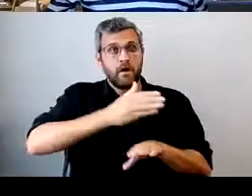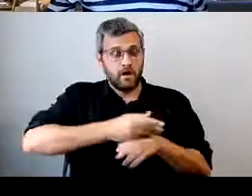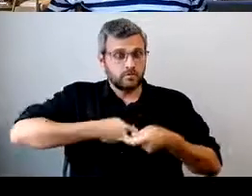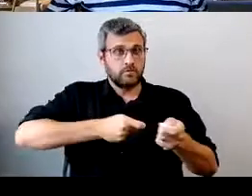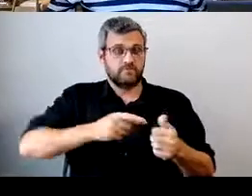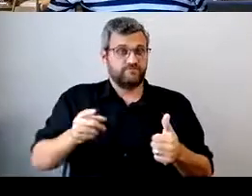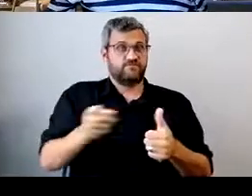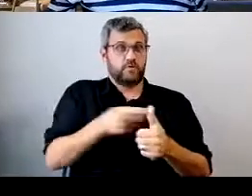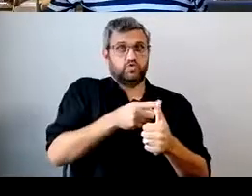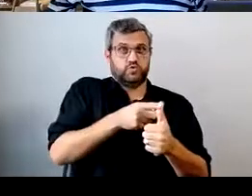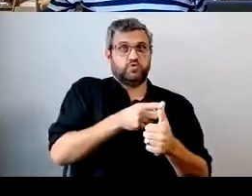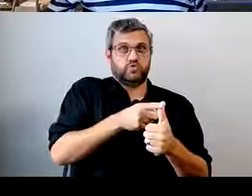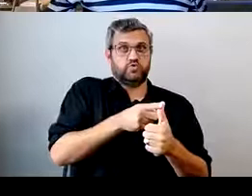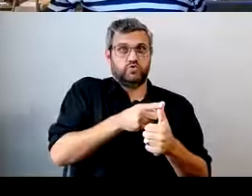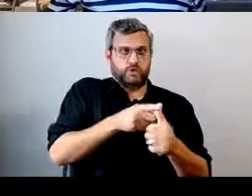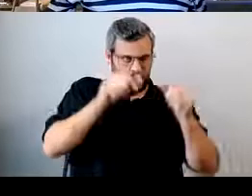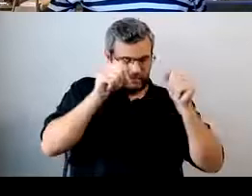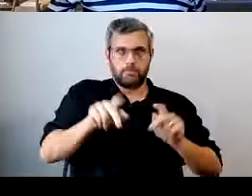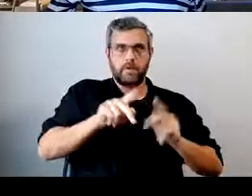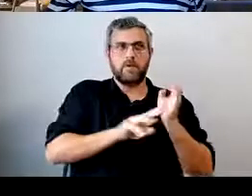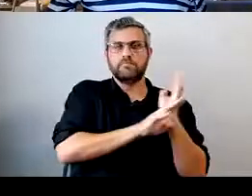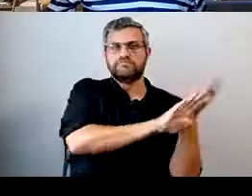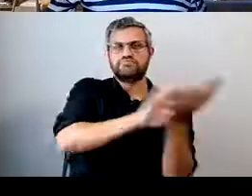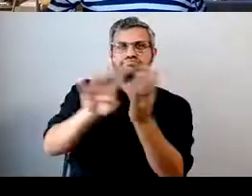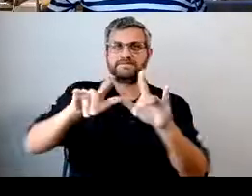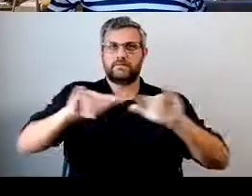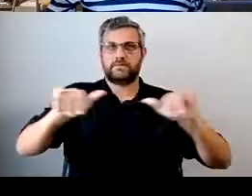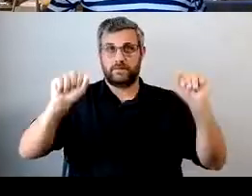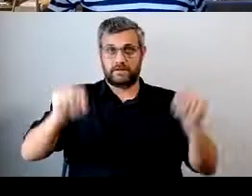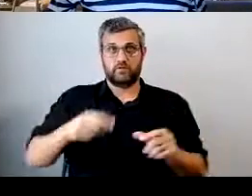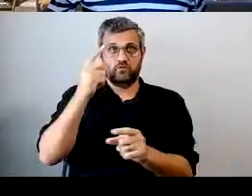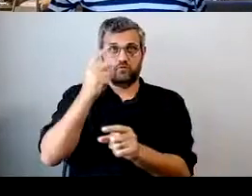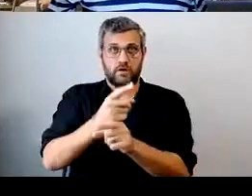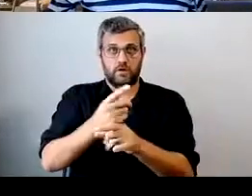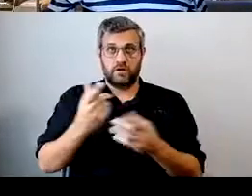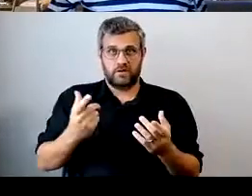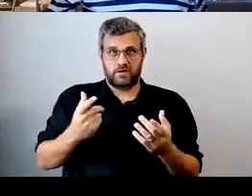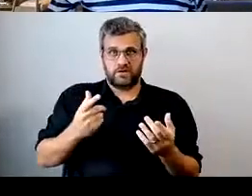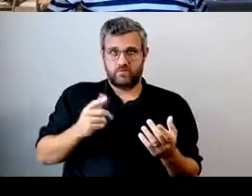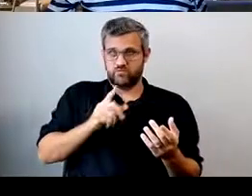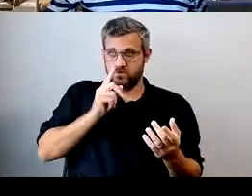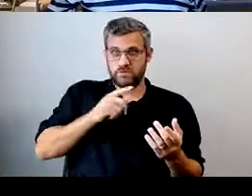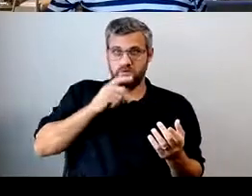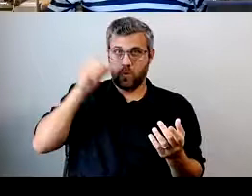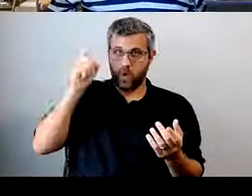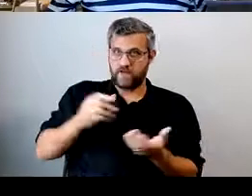allowed to up go at the same time, right. And then you honestly don't even really have to clear the steps.